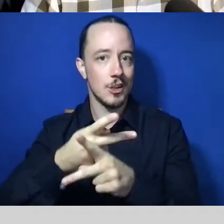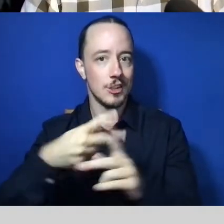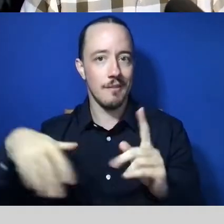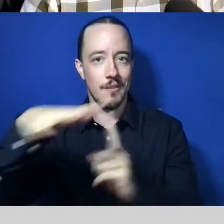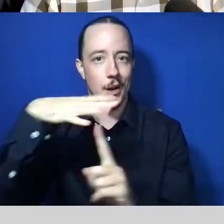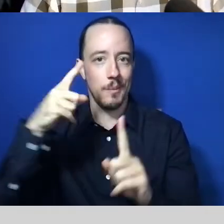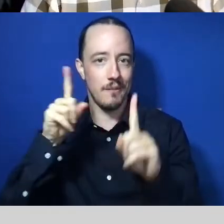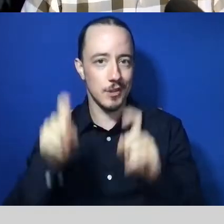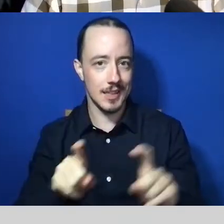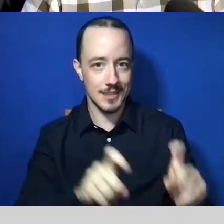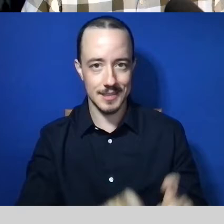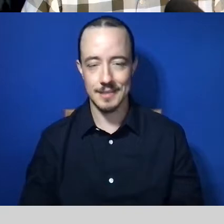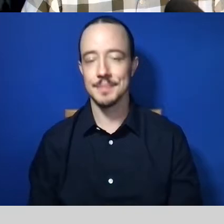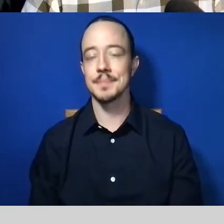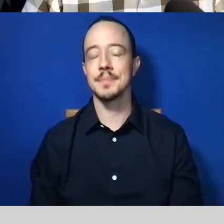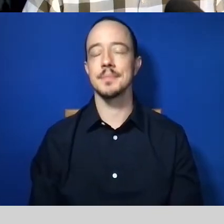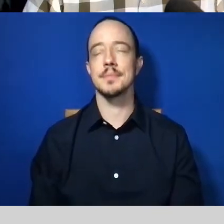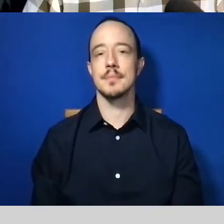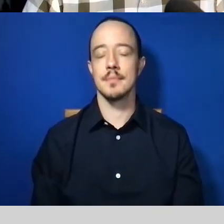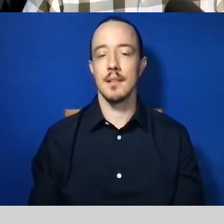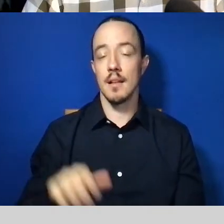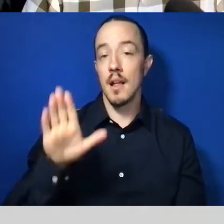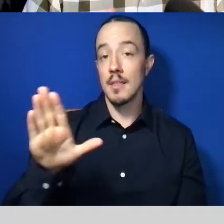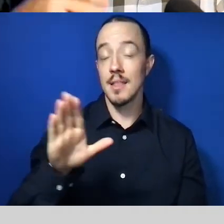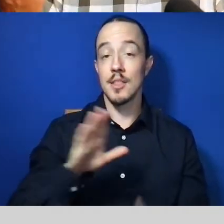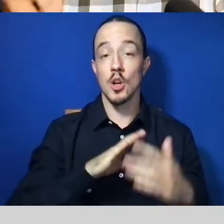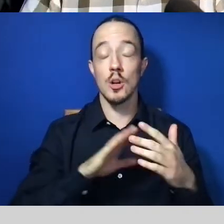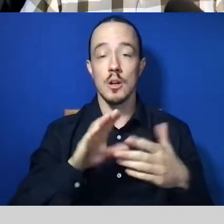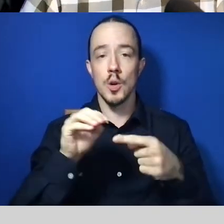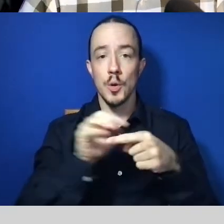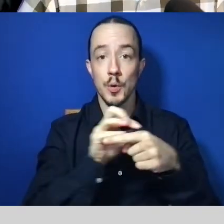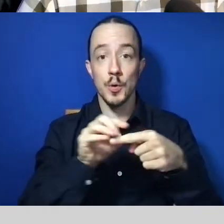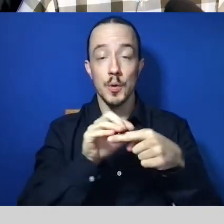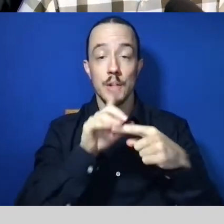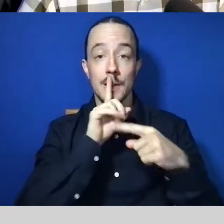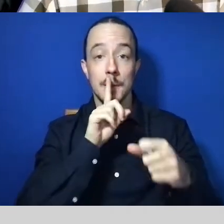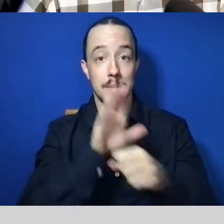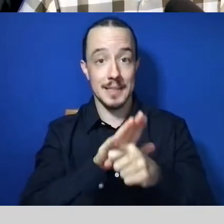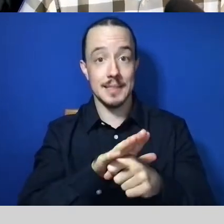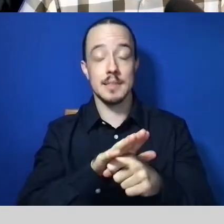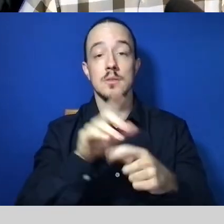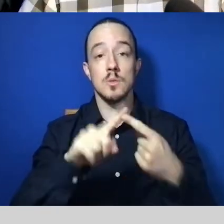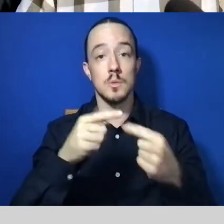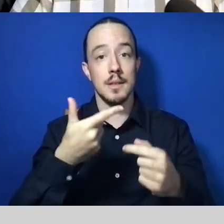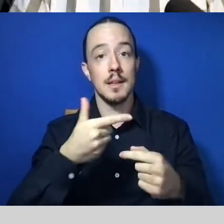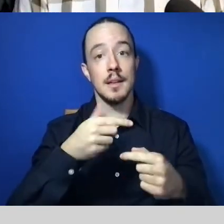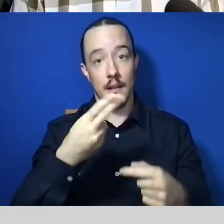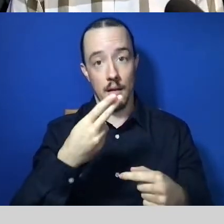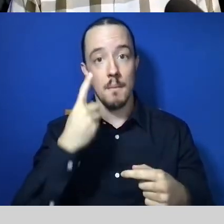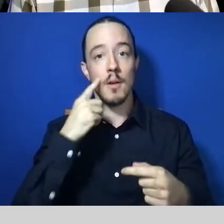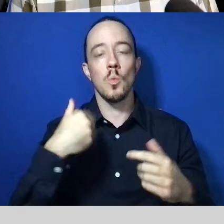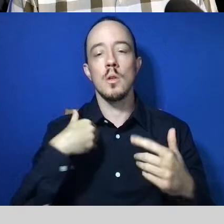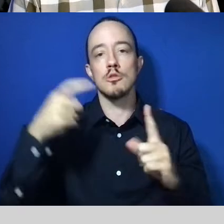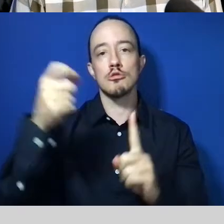And then their, their code commits trigger actions events at the Bitbucket repository to kick off those